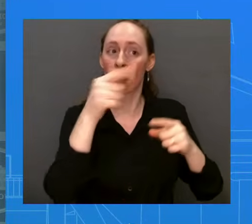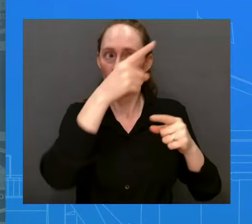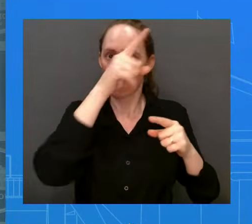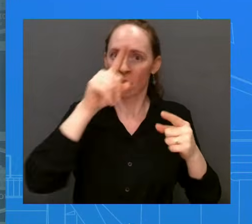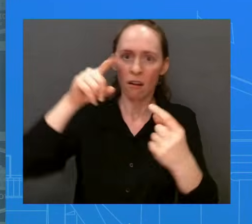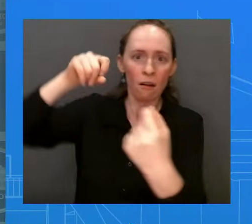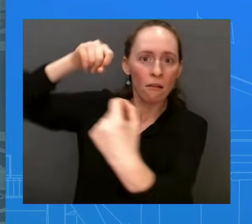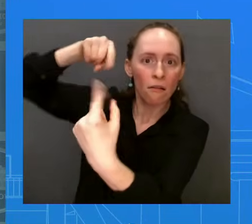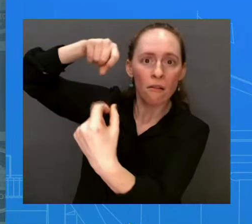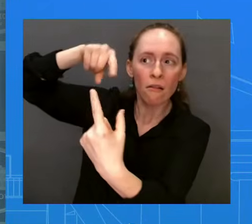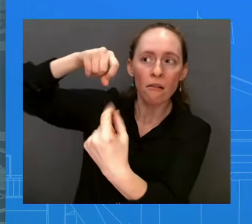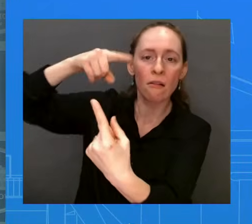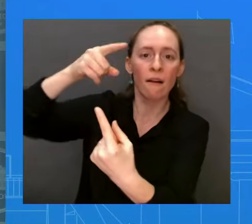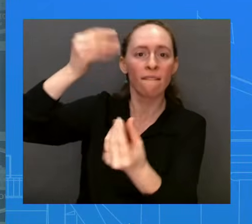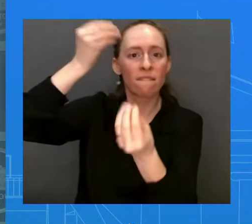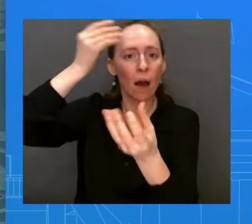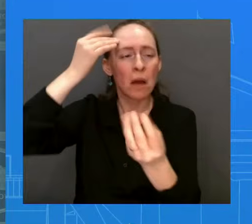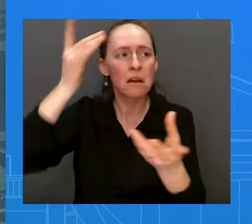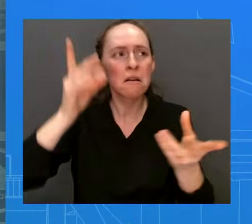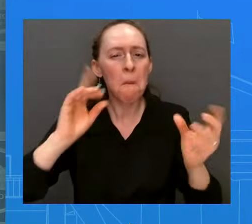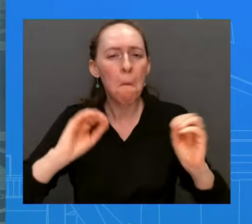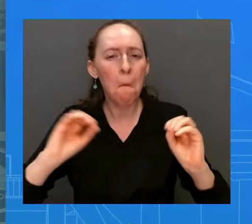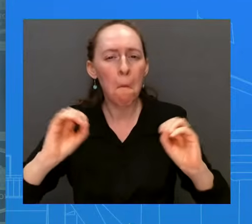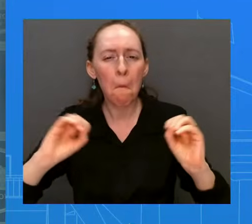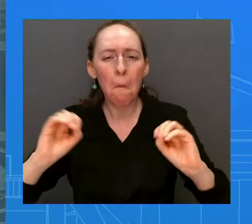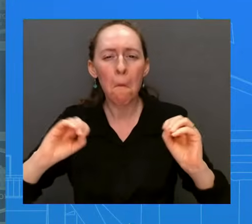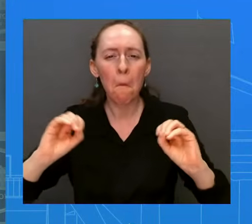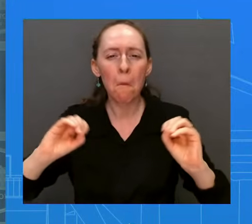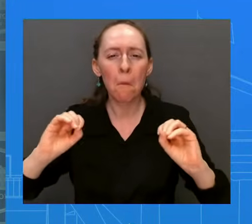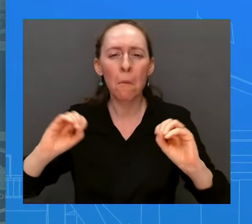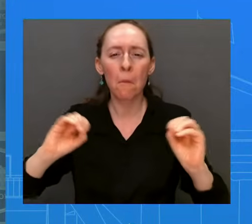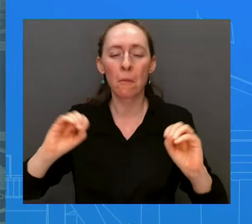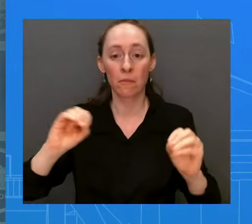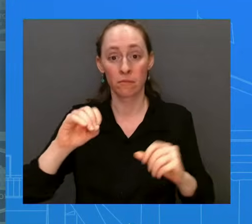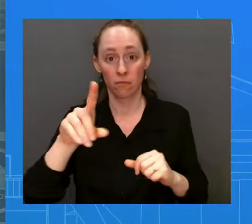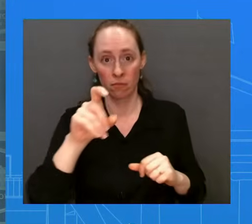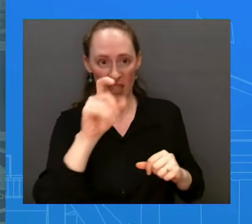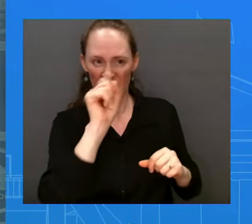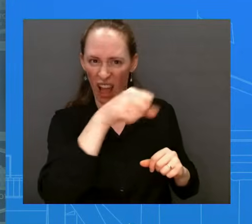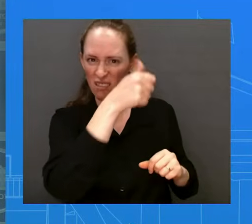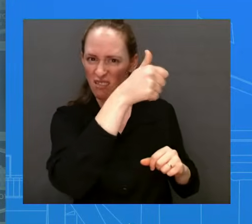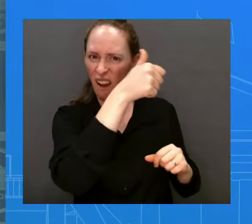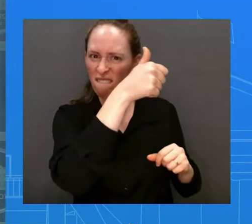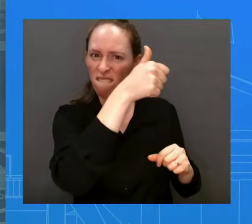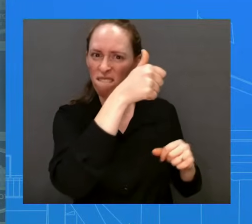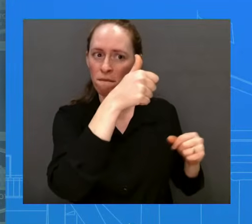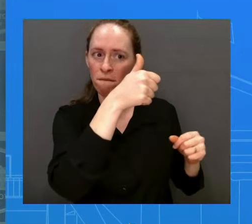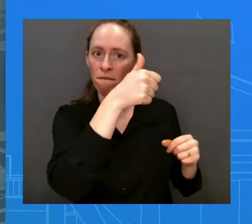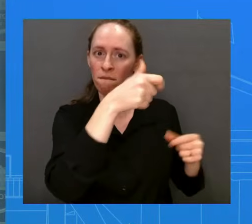We saw no signs of that. And we made sure to determine whether or not they were manned. They were not.